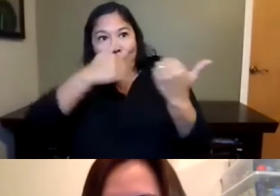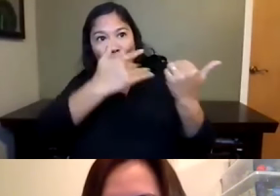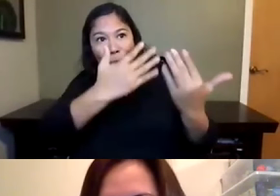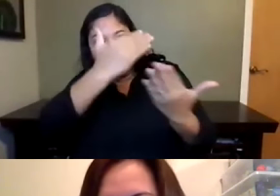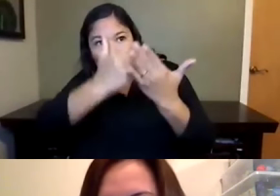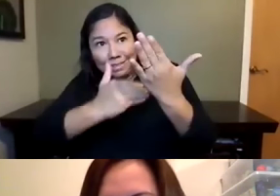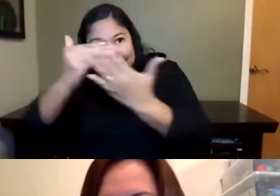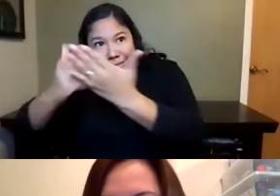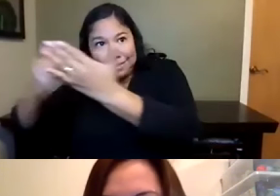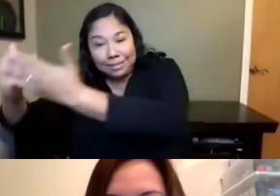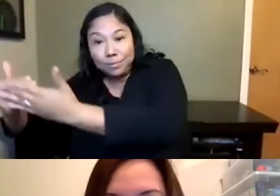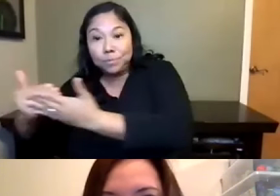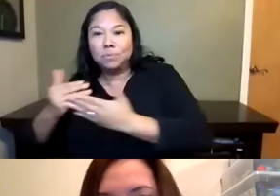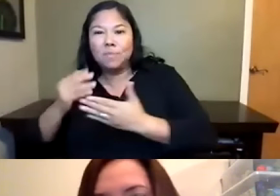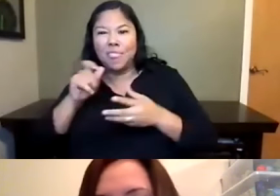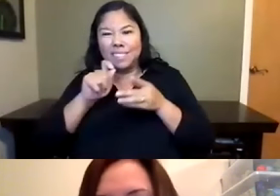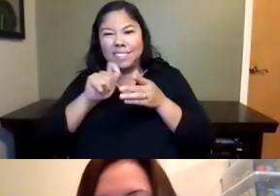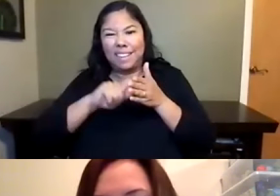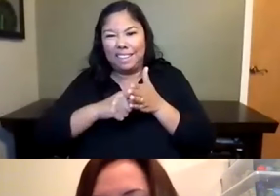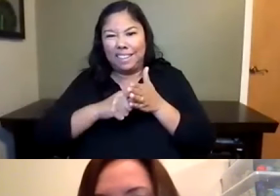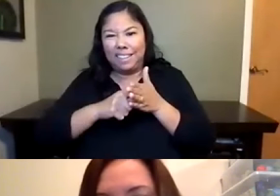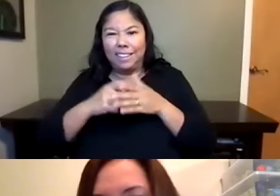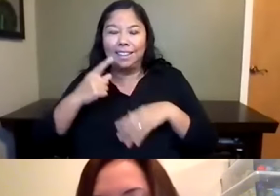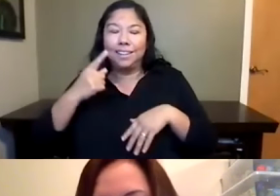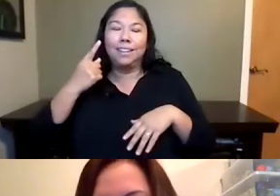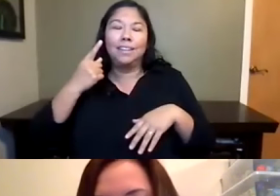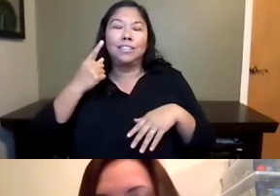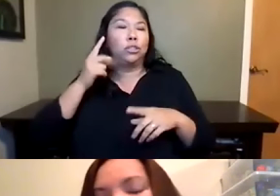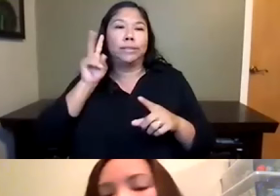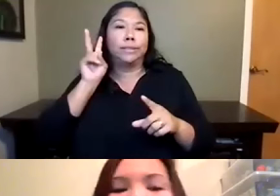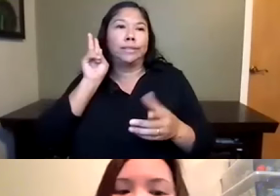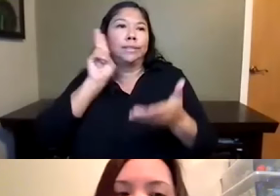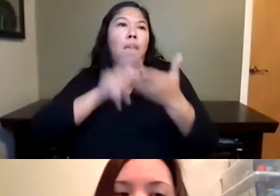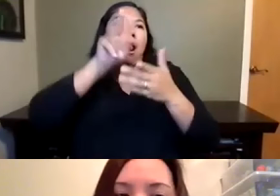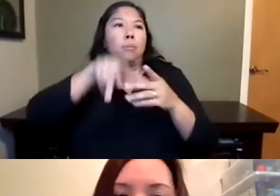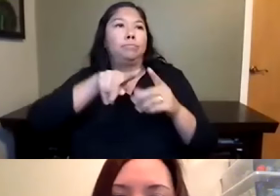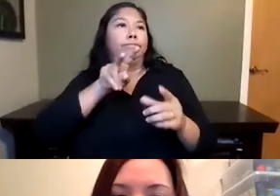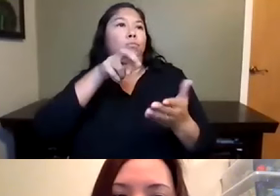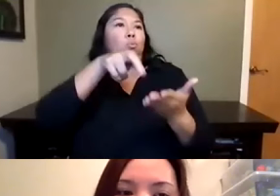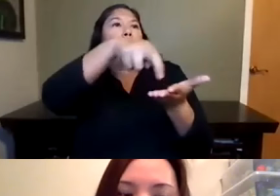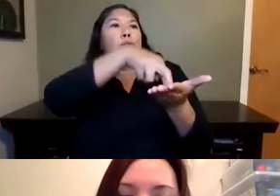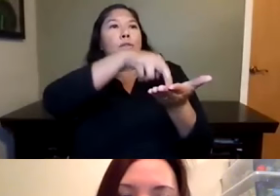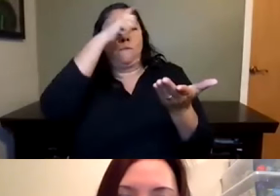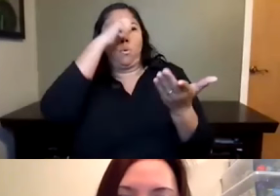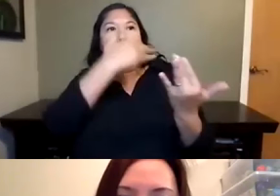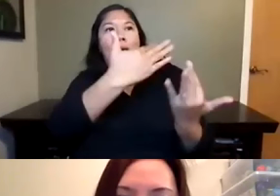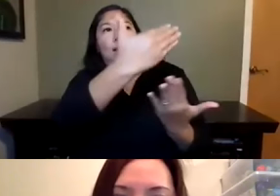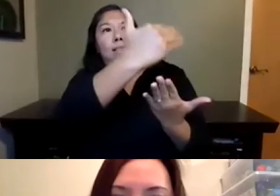That is the key to getting your appointment is to get on the waiting list.